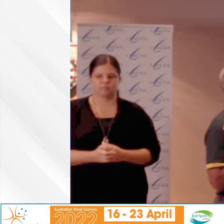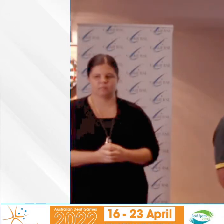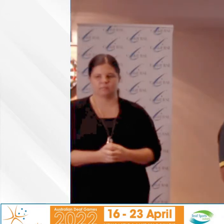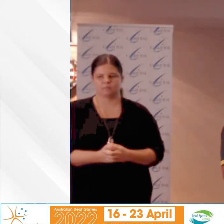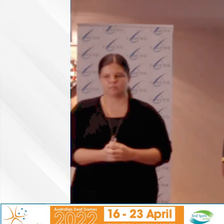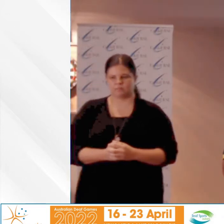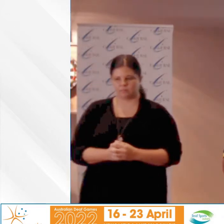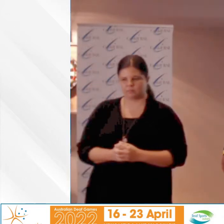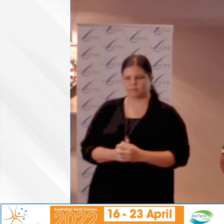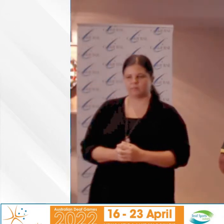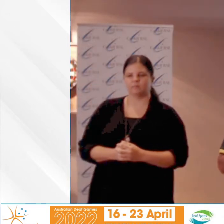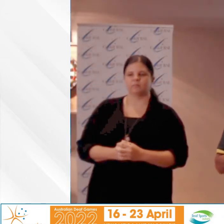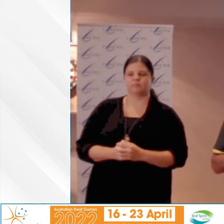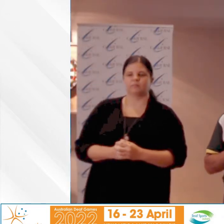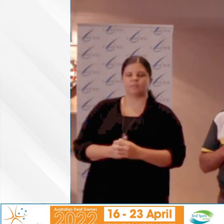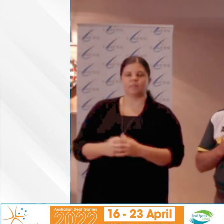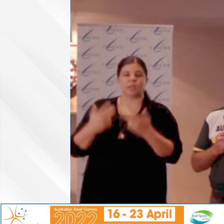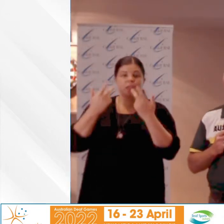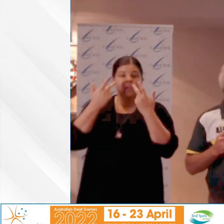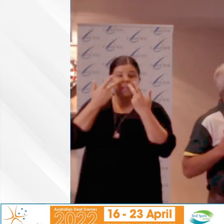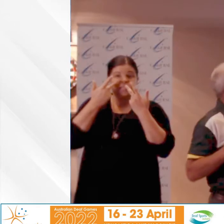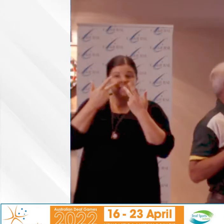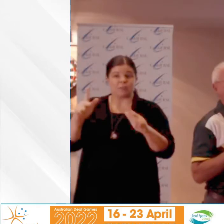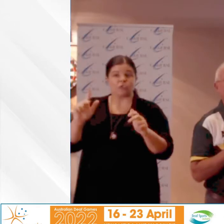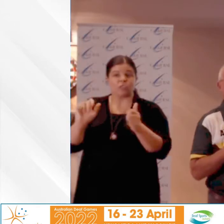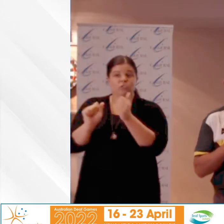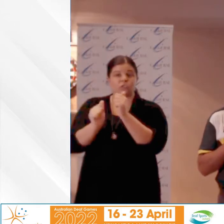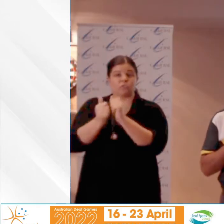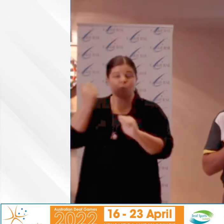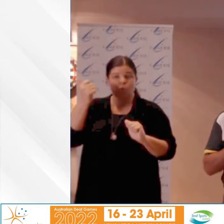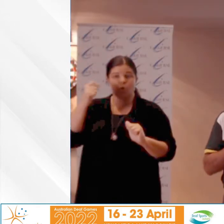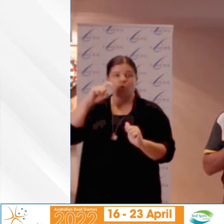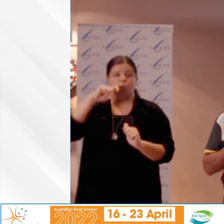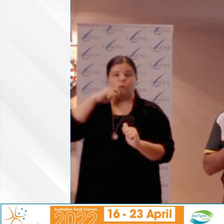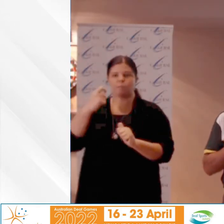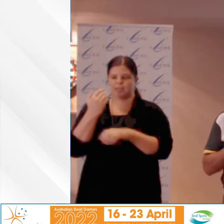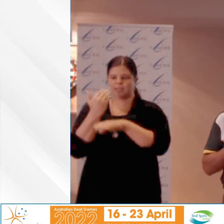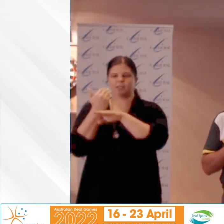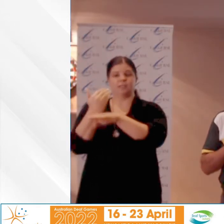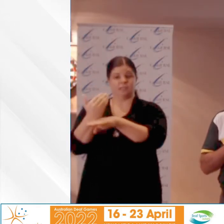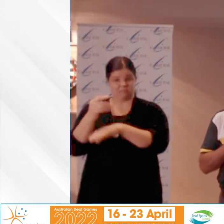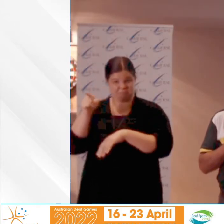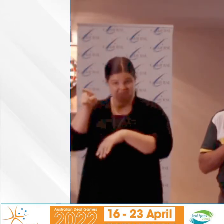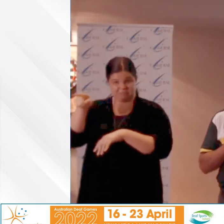include amount sailing sailing is down at belmont at the 16 foot sailing club